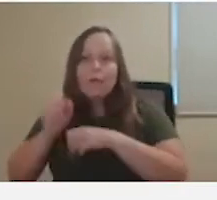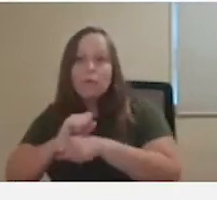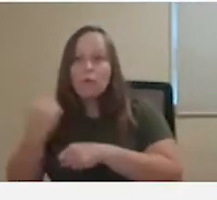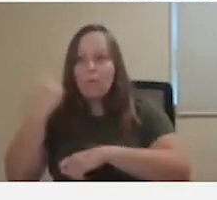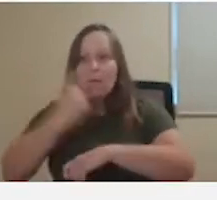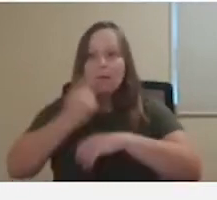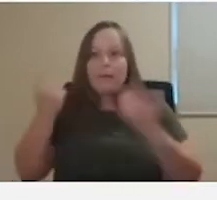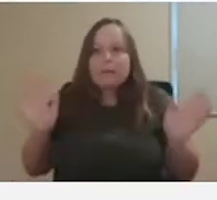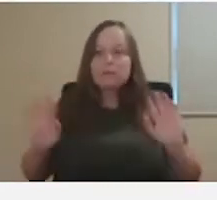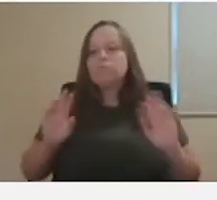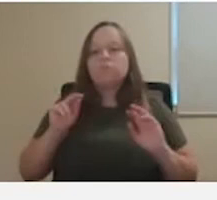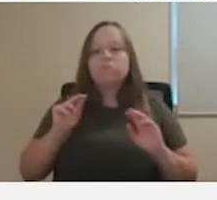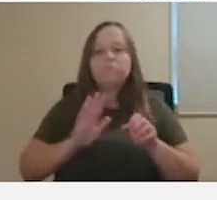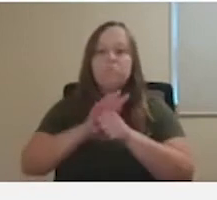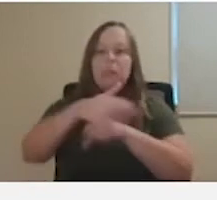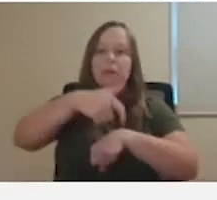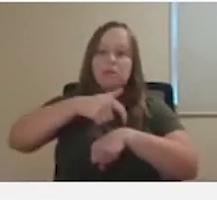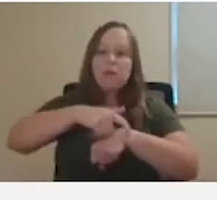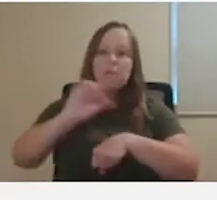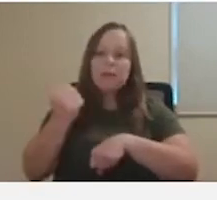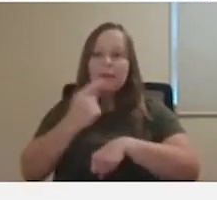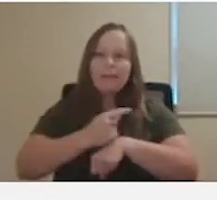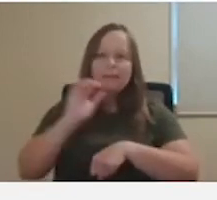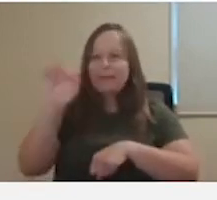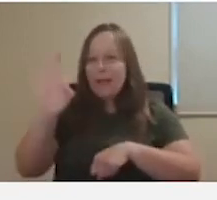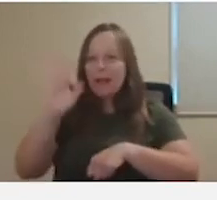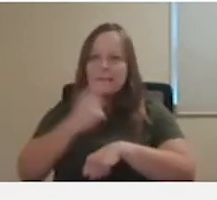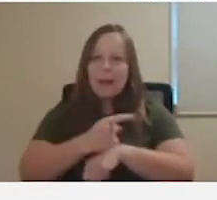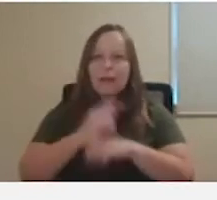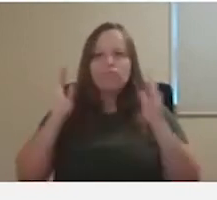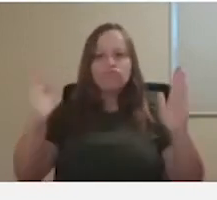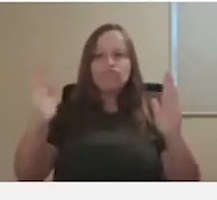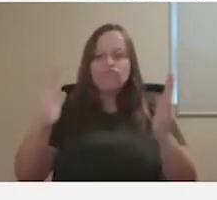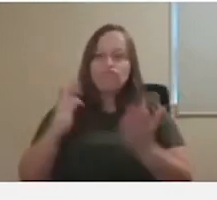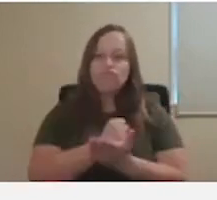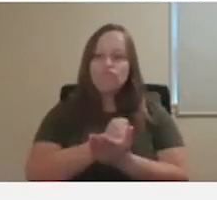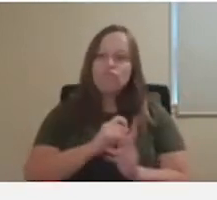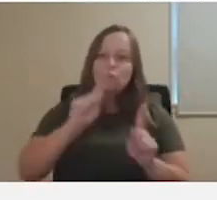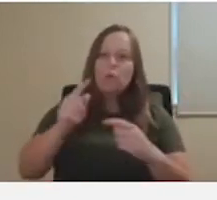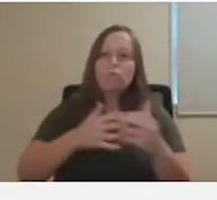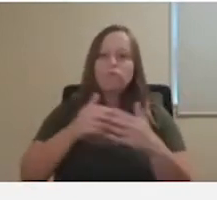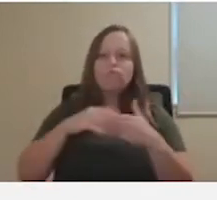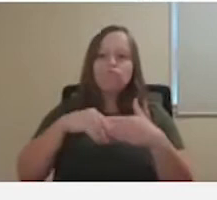You have 10 days or nine days, rather, to get out there and vote.